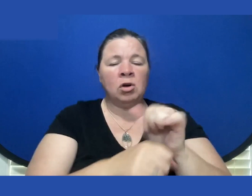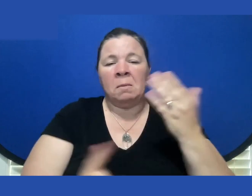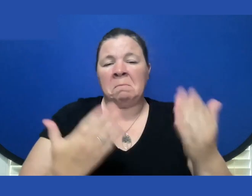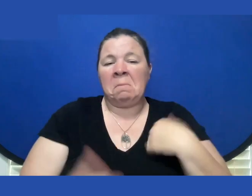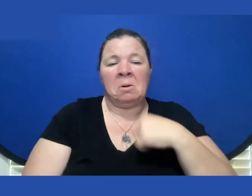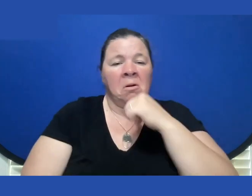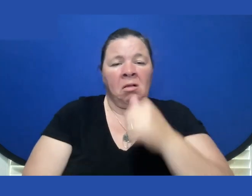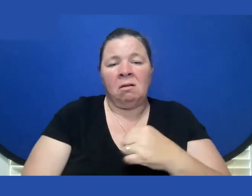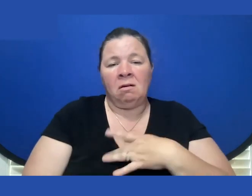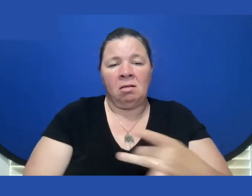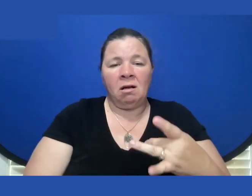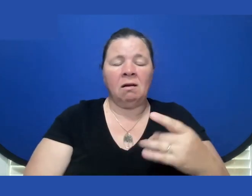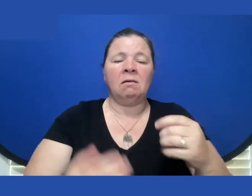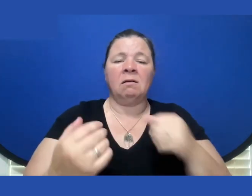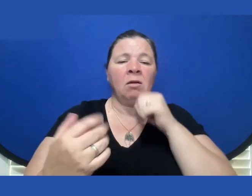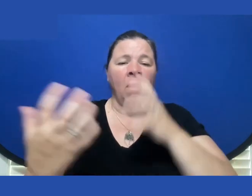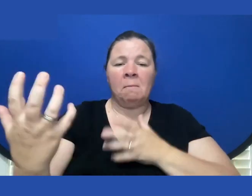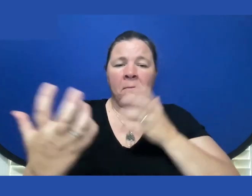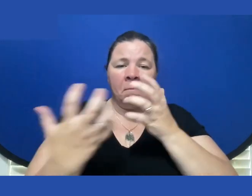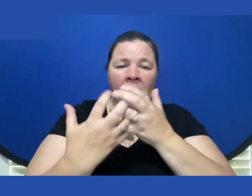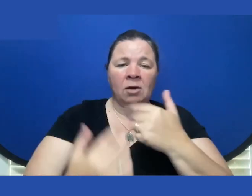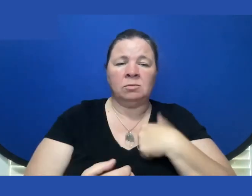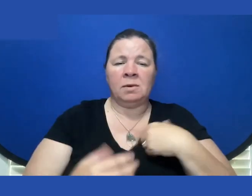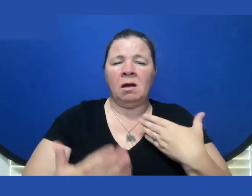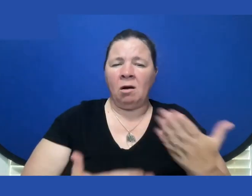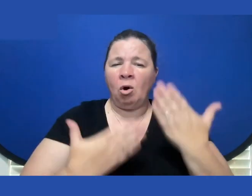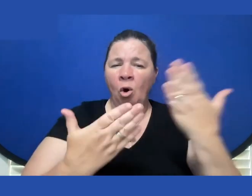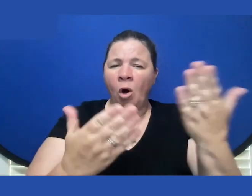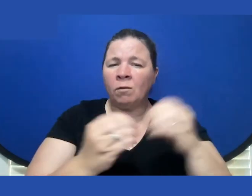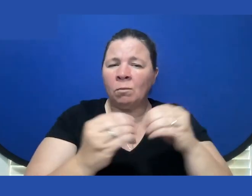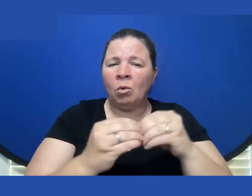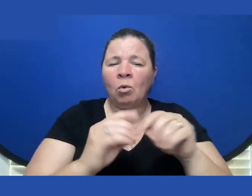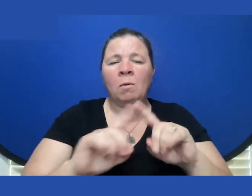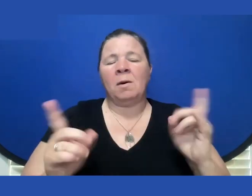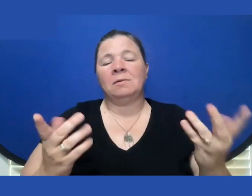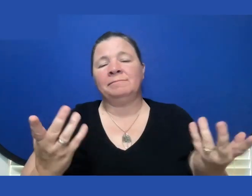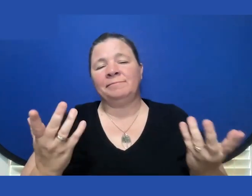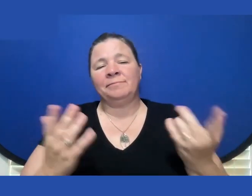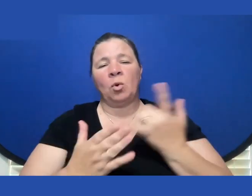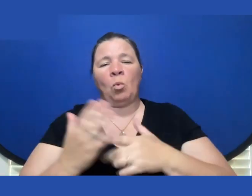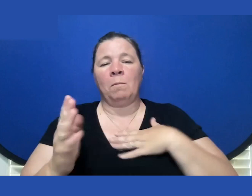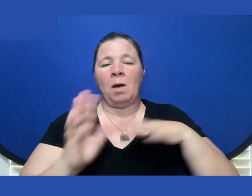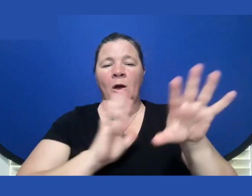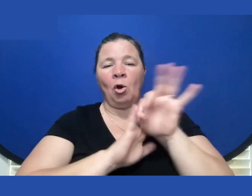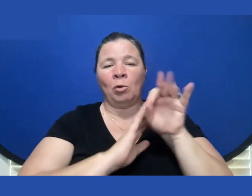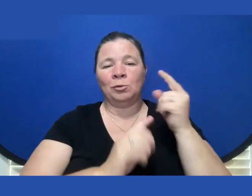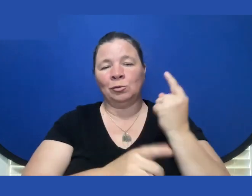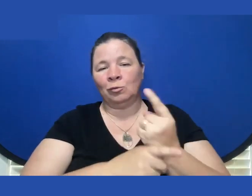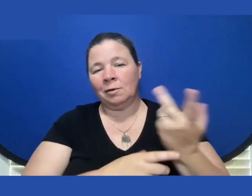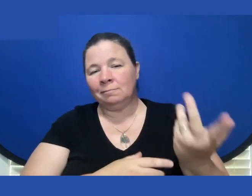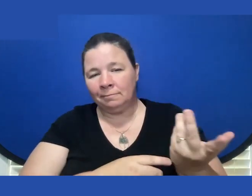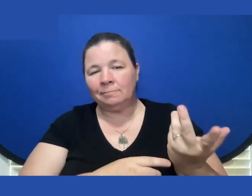it may not match my skillset, and I have so much more to offer, but what are my options?" Right? So. - Yeah.